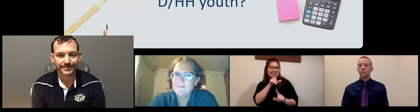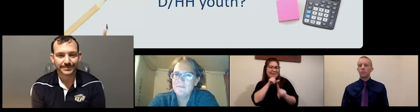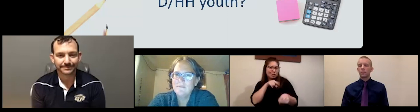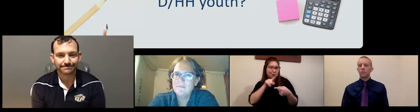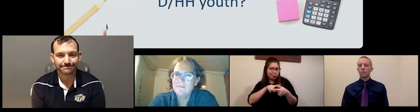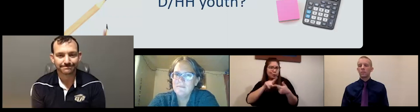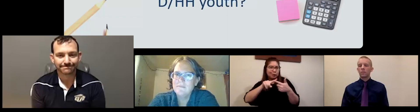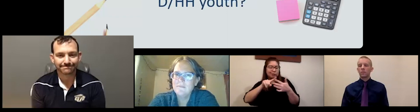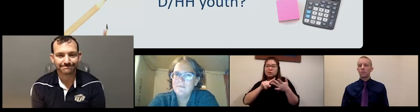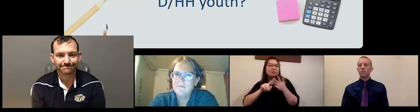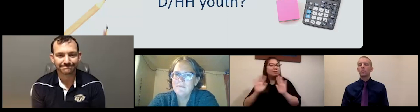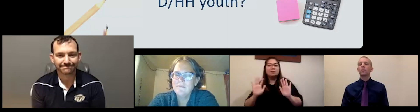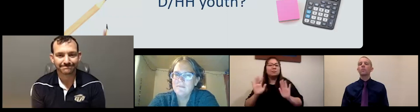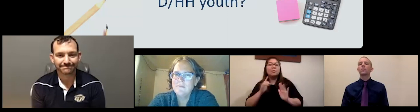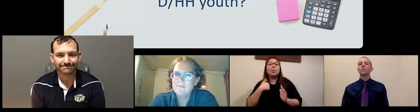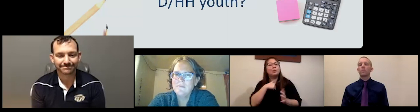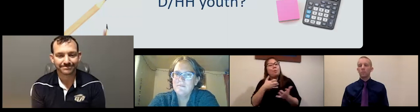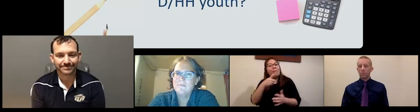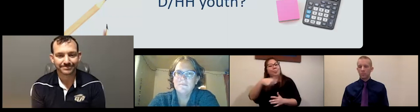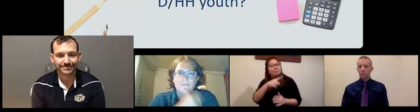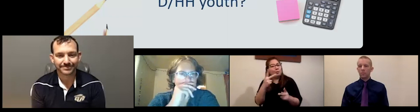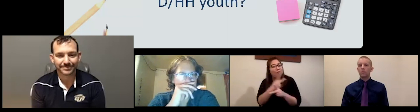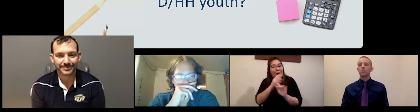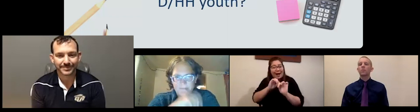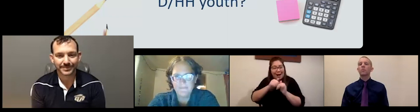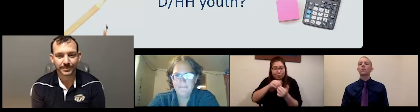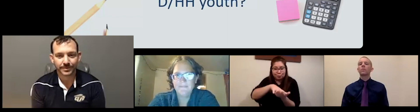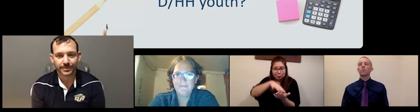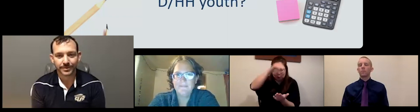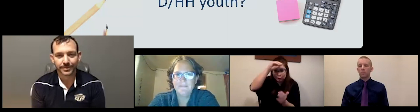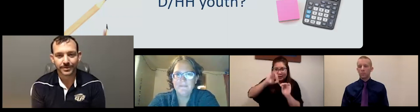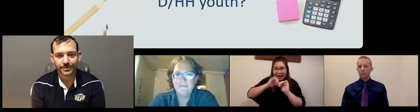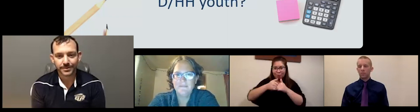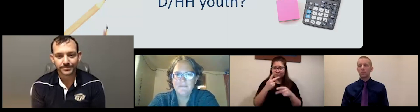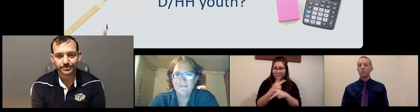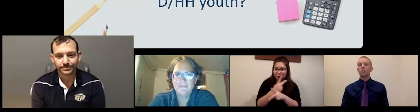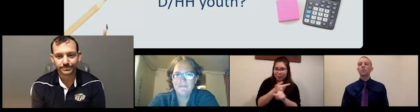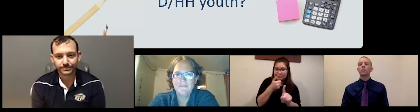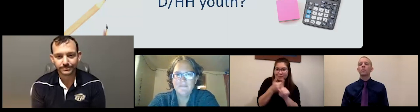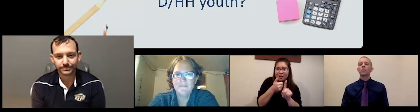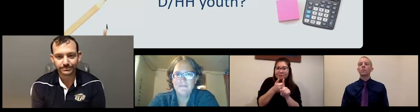We want them to figure out how to learn, how to figure it out themselves.